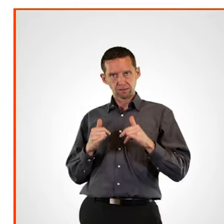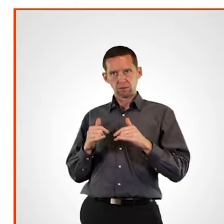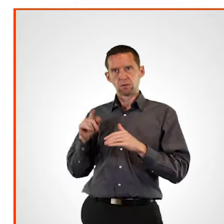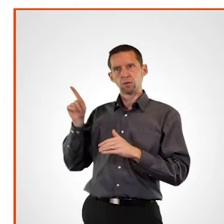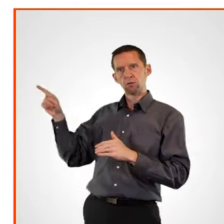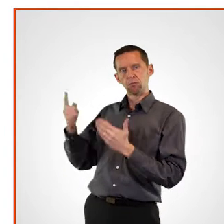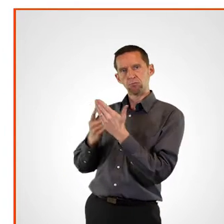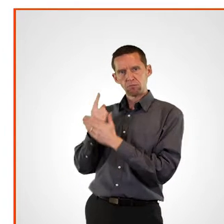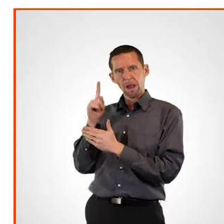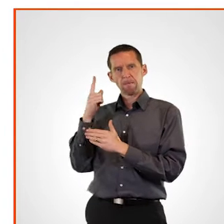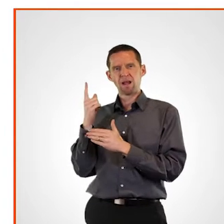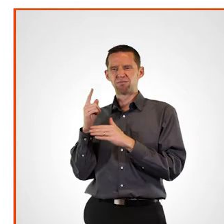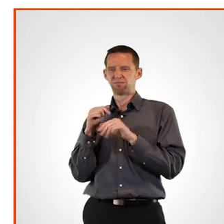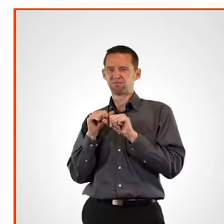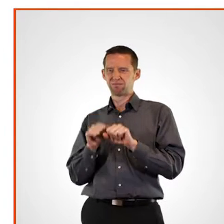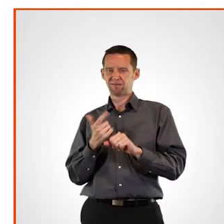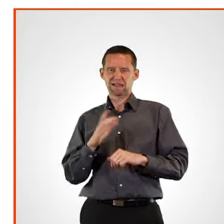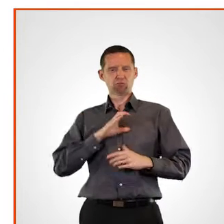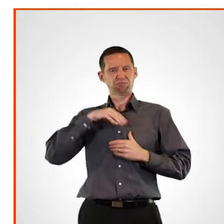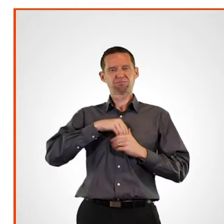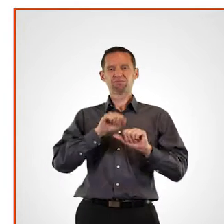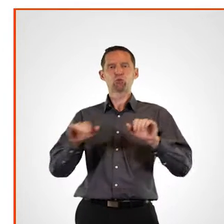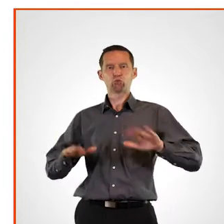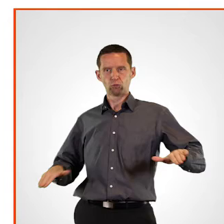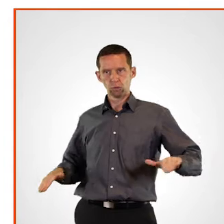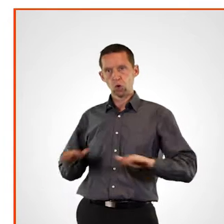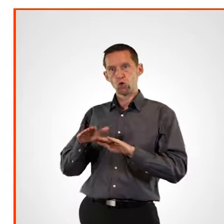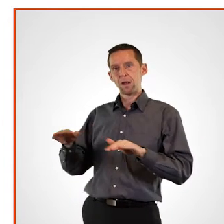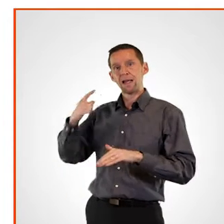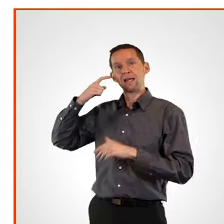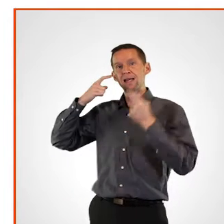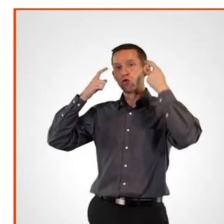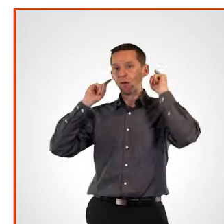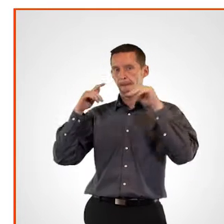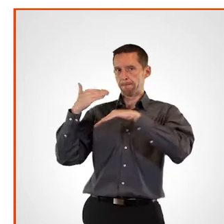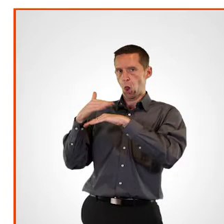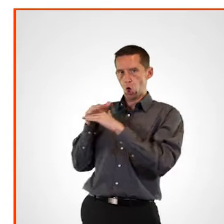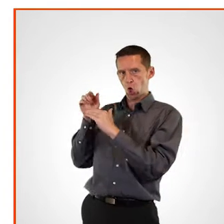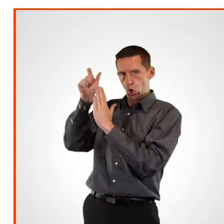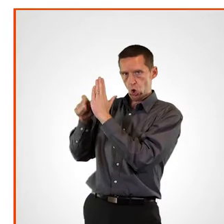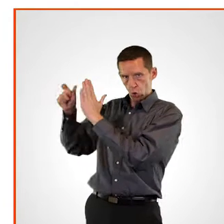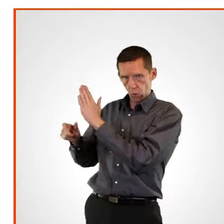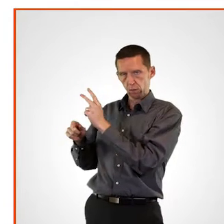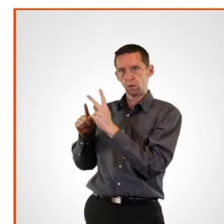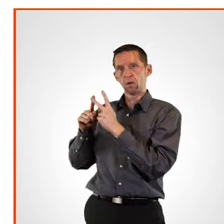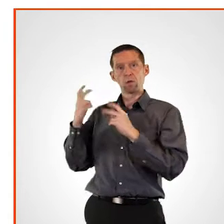but more kind of the characteristics of the children. So children with hearing aids are in the blue bars, the children with cochlear implants in the red bars,